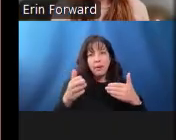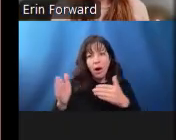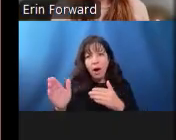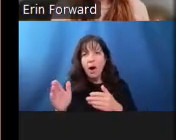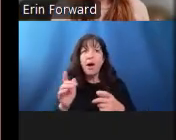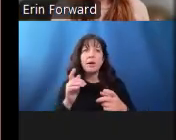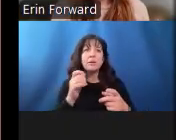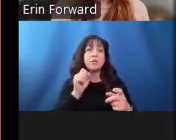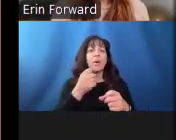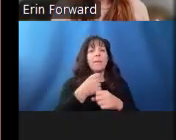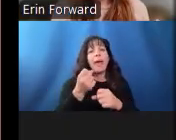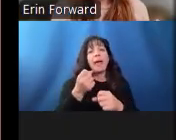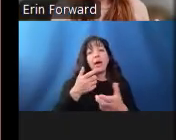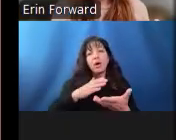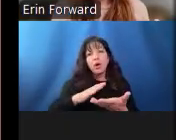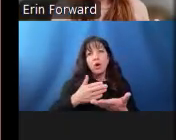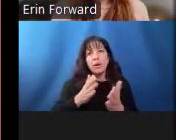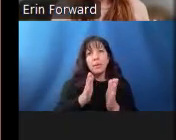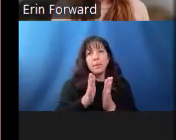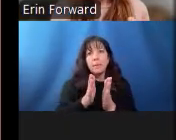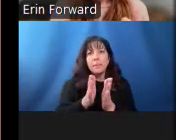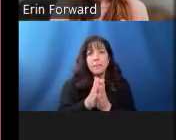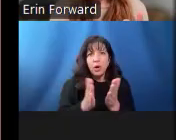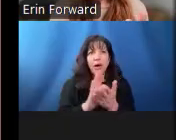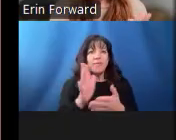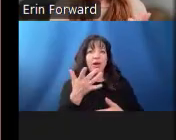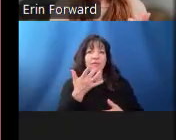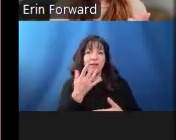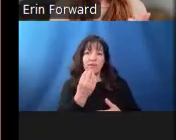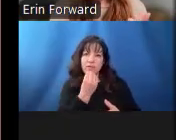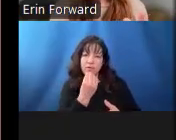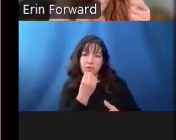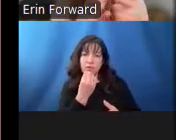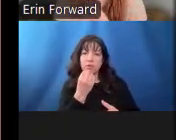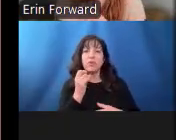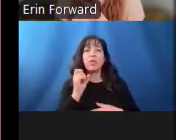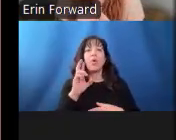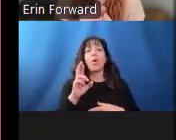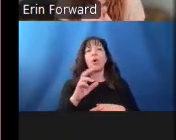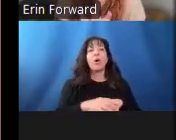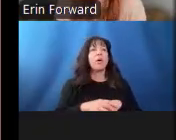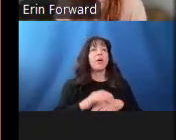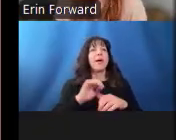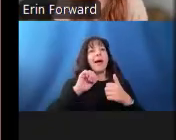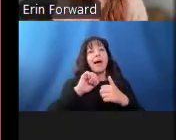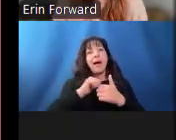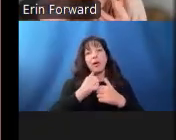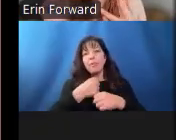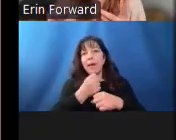foods. Sorry, you've seen this video so many times. Make a cookbook of how to make their favorite characters with food,